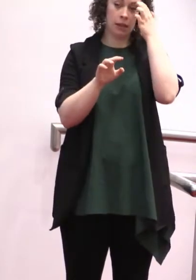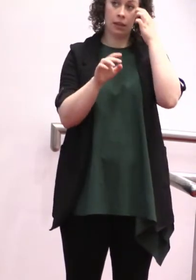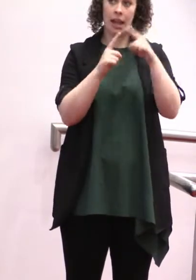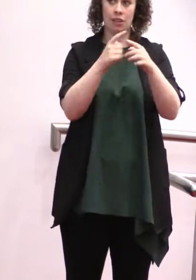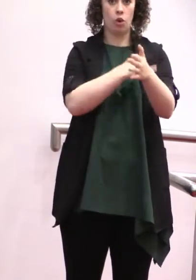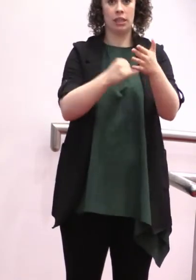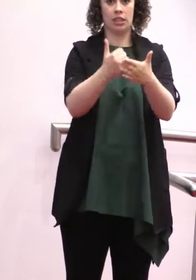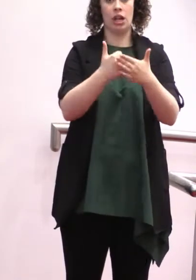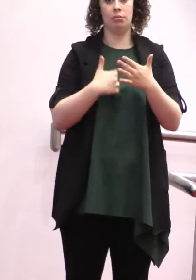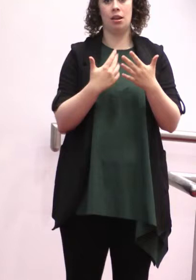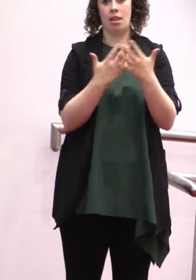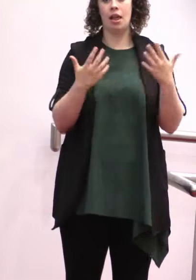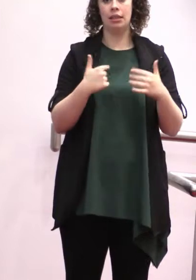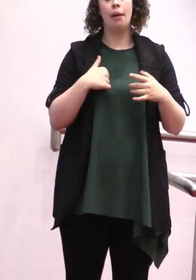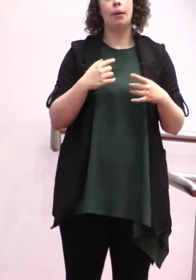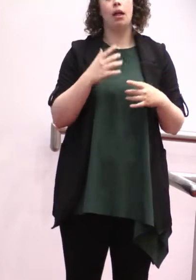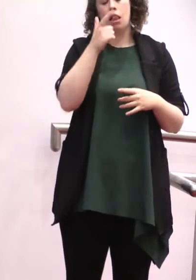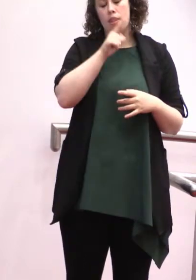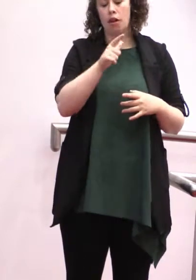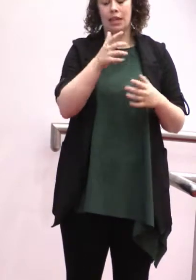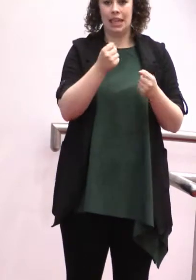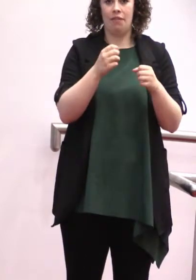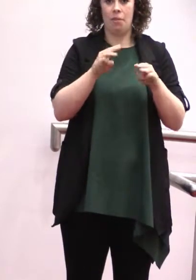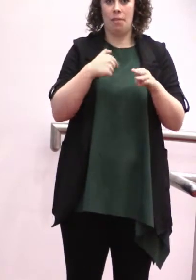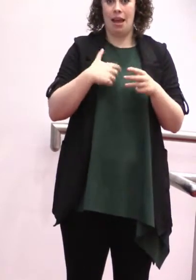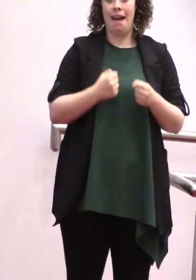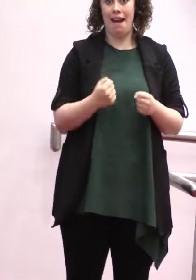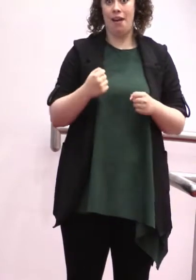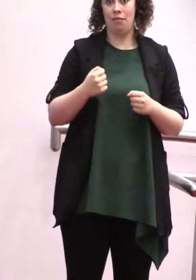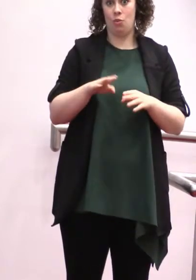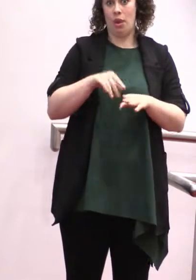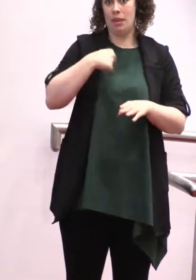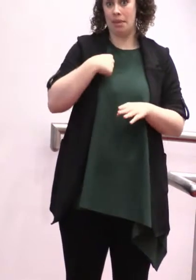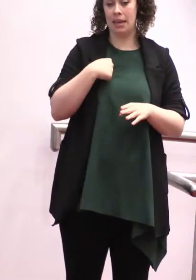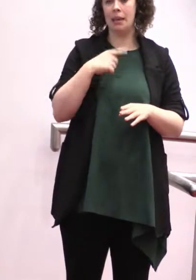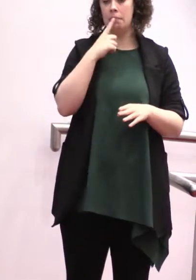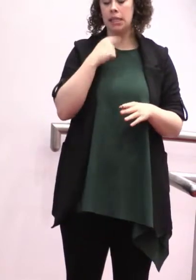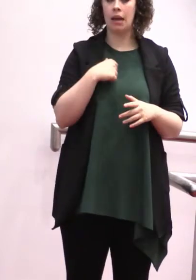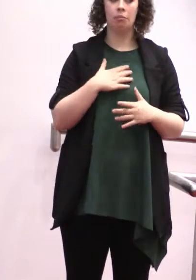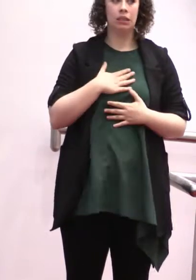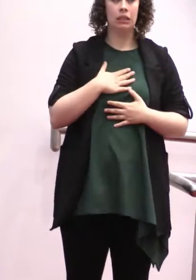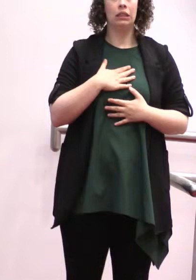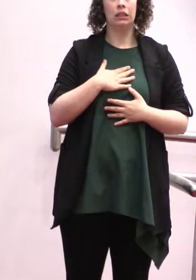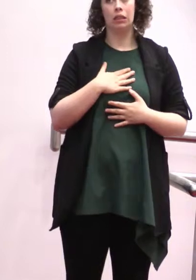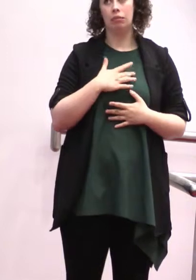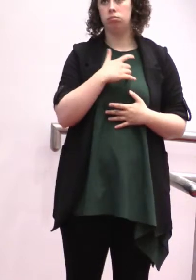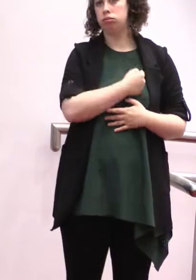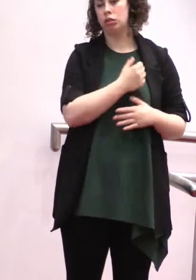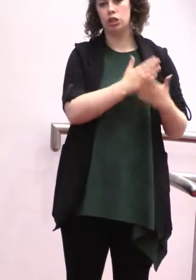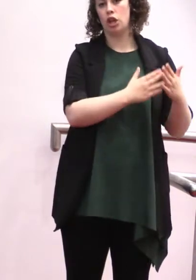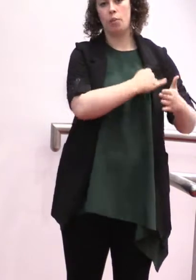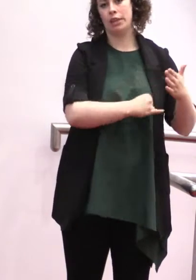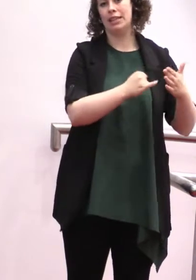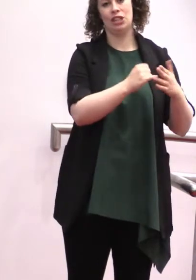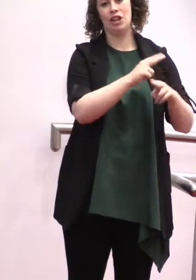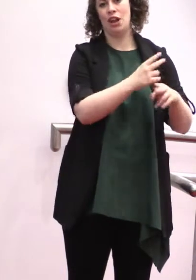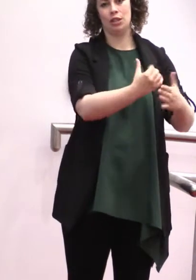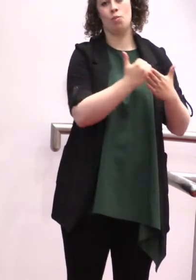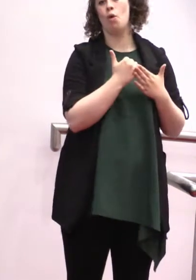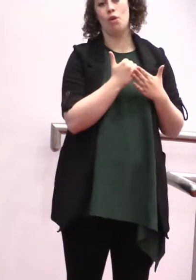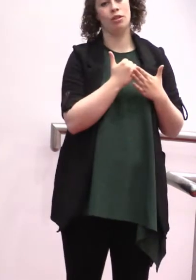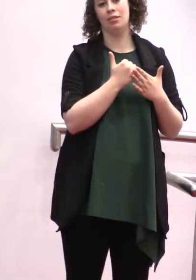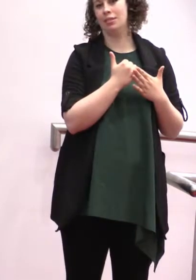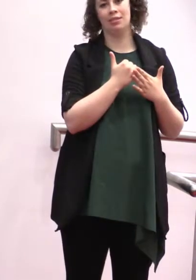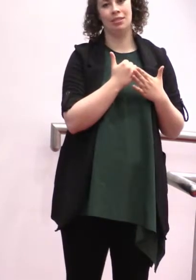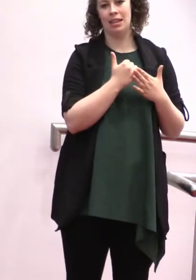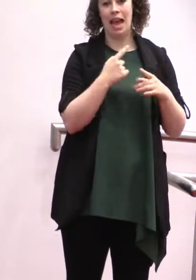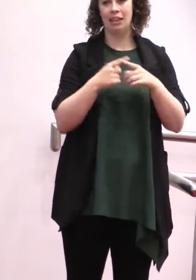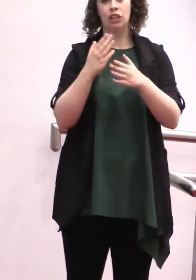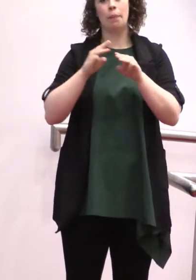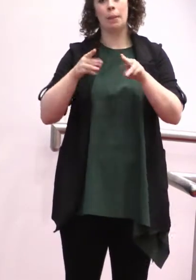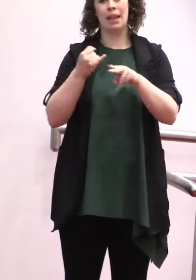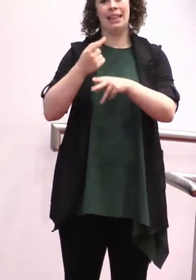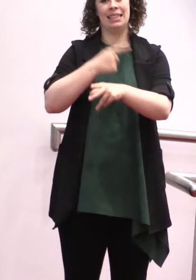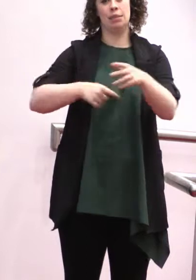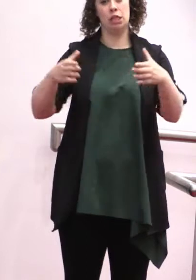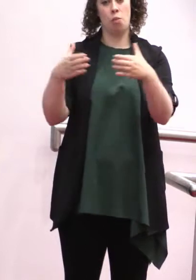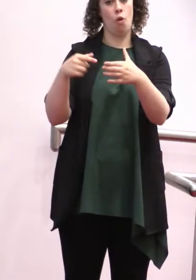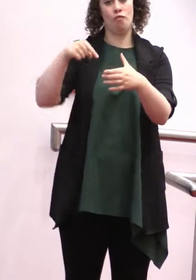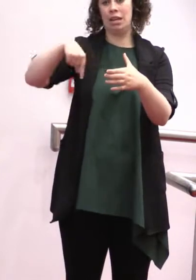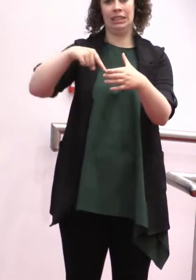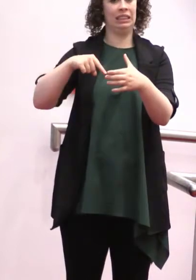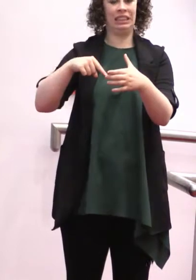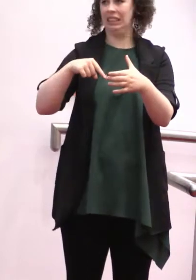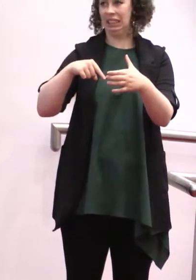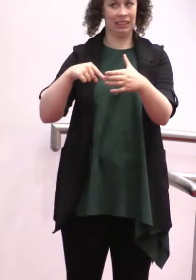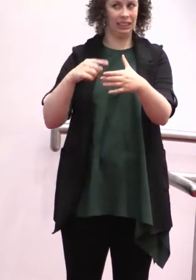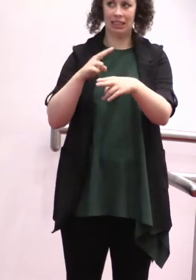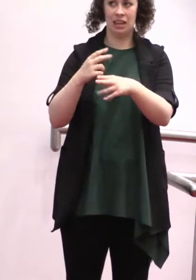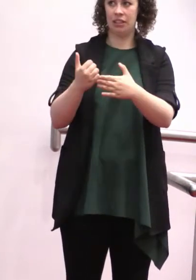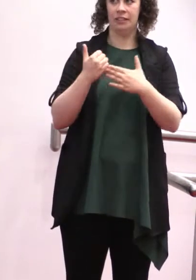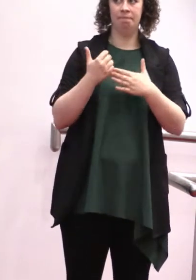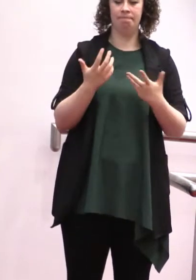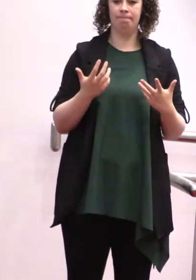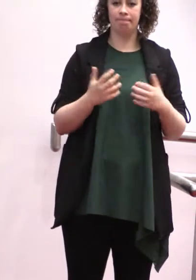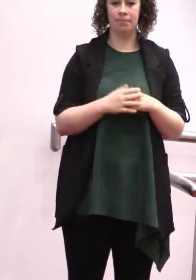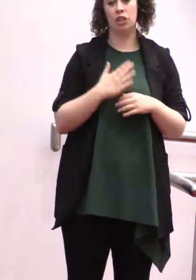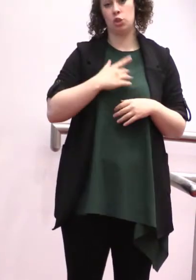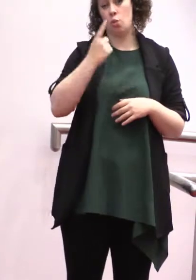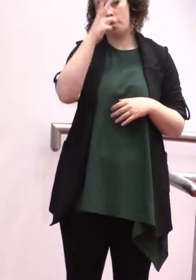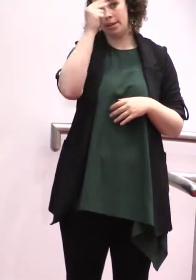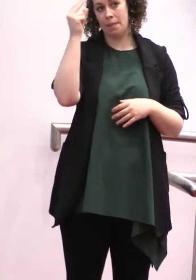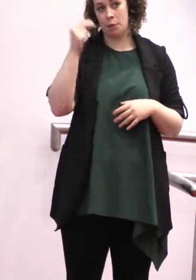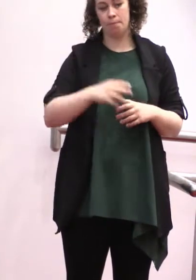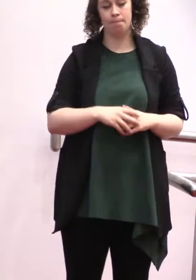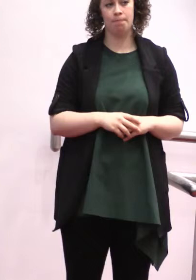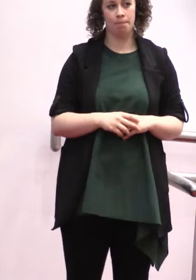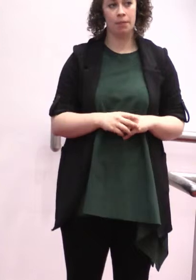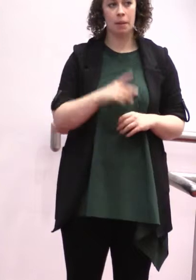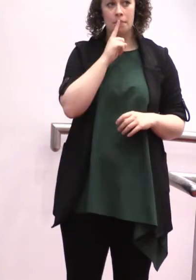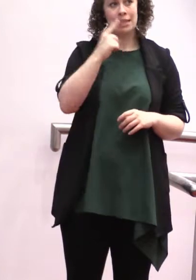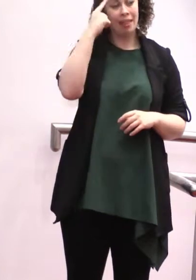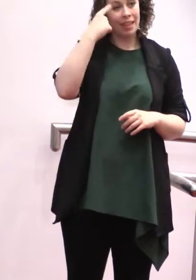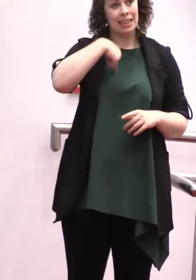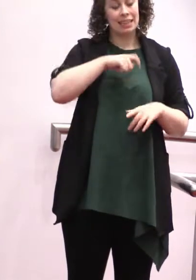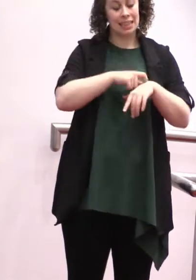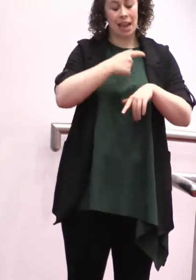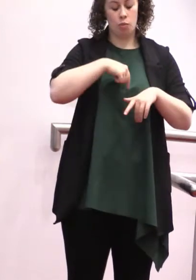I'm really impressed with the people around me but a lack of solidarity, for example.